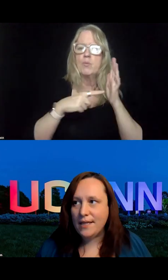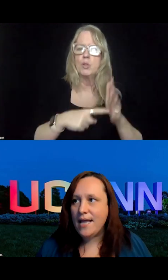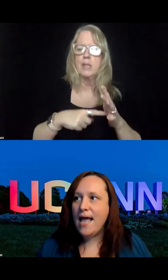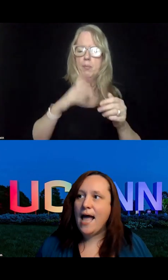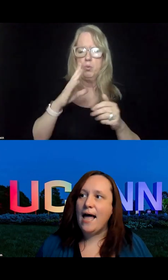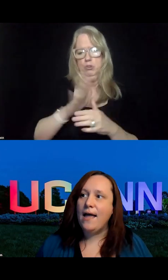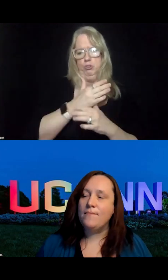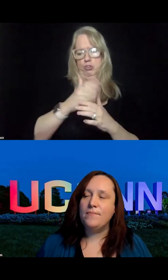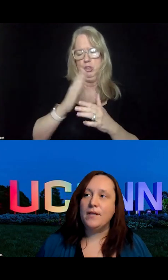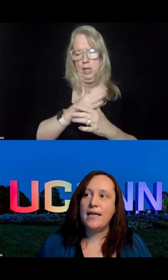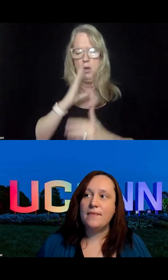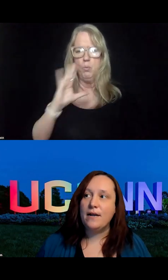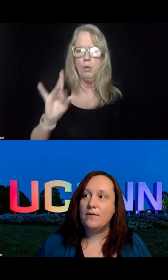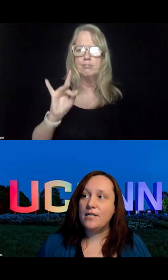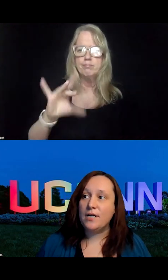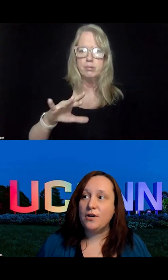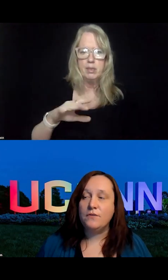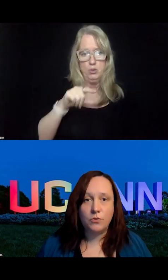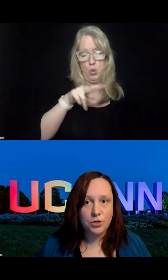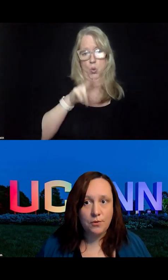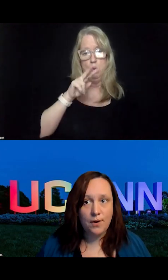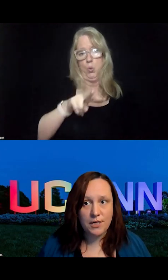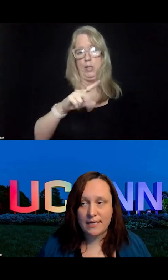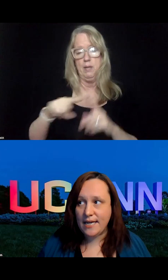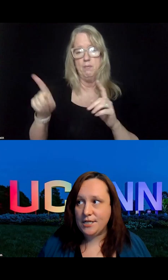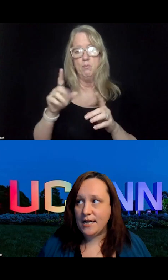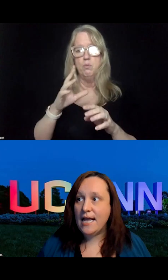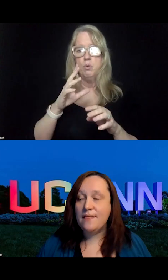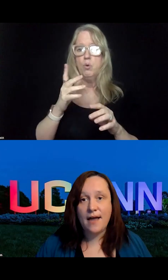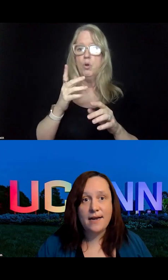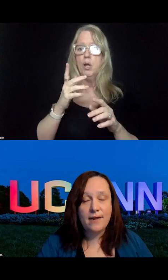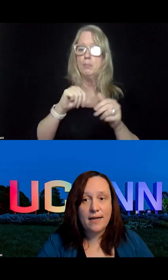QUICKLY IS LOOKING AT THE MINORITY STRESSOR OF SOCIAL MAR BEGINALIZATION.